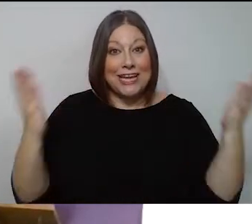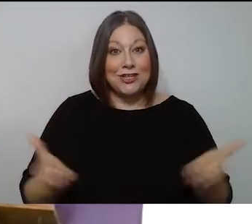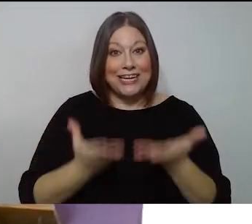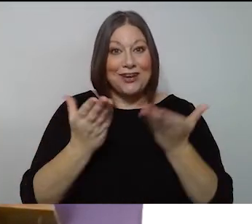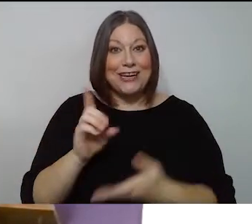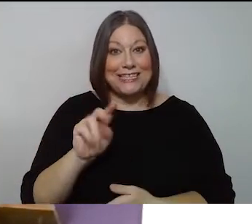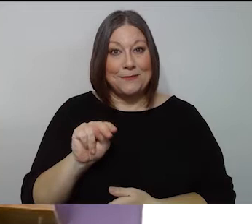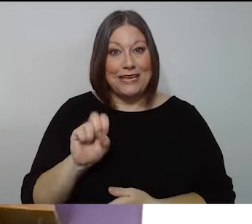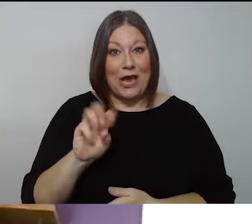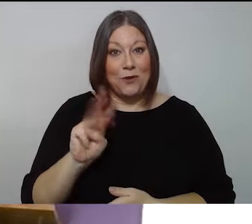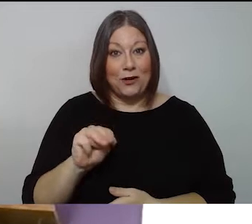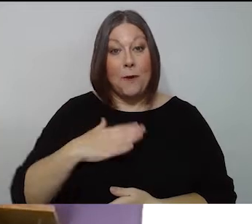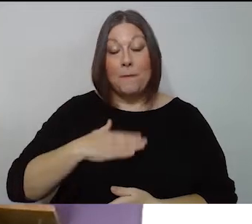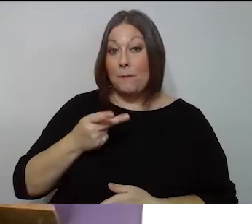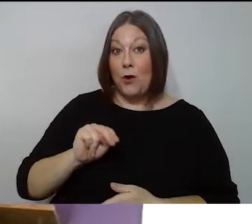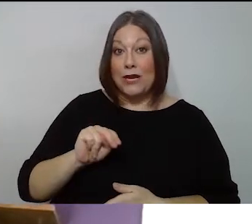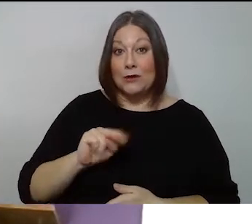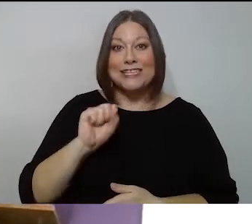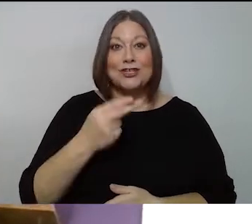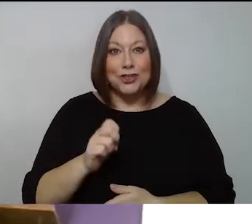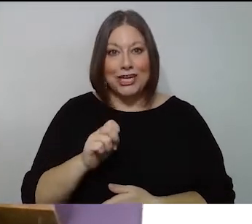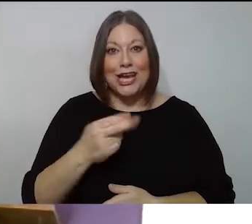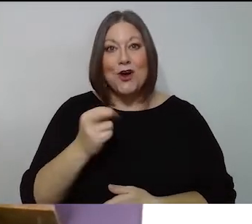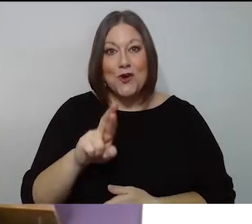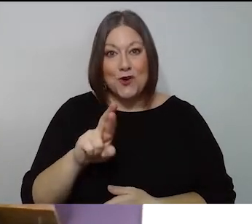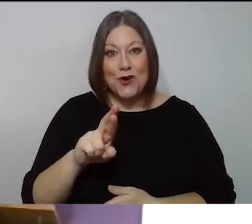here at Disability Network. My pronouns are she, her, and hers.